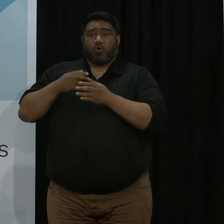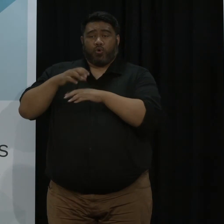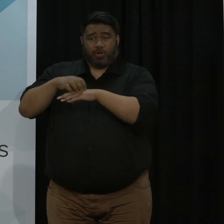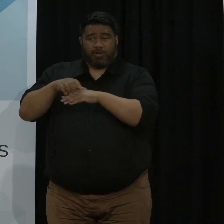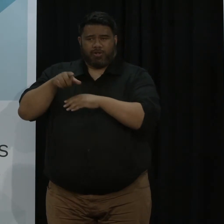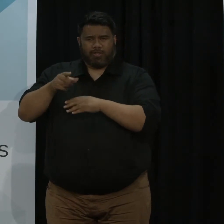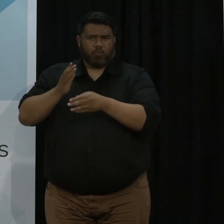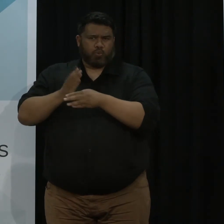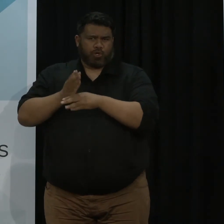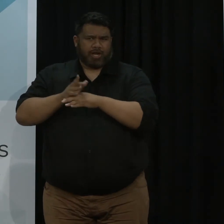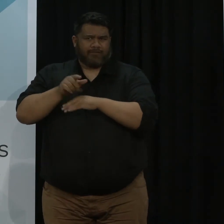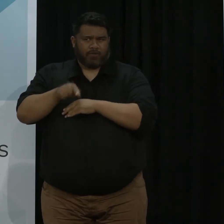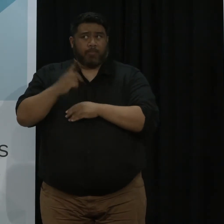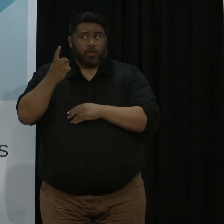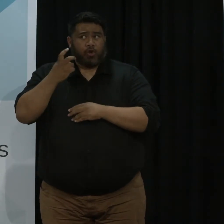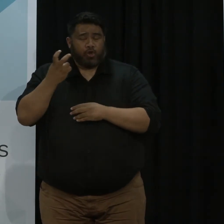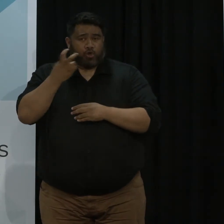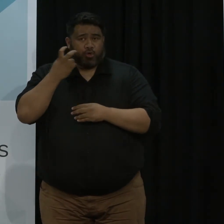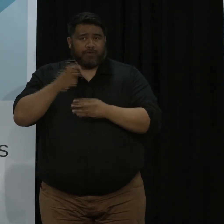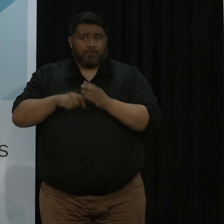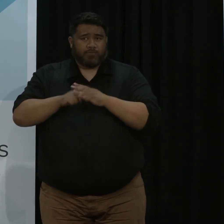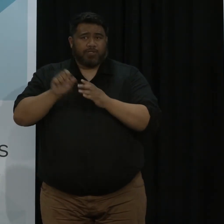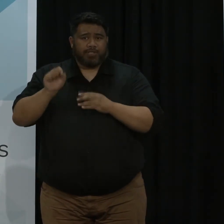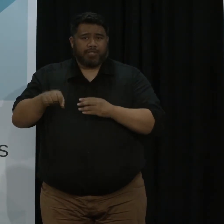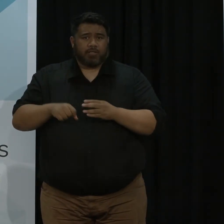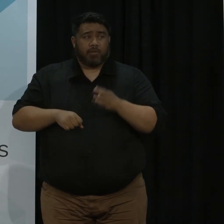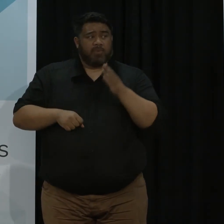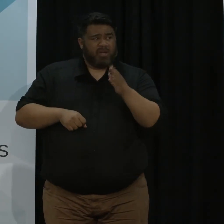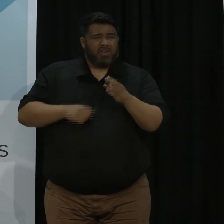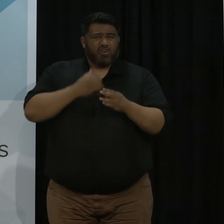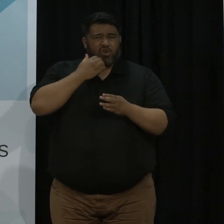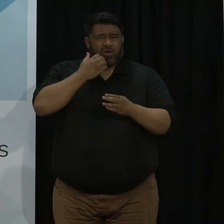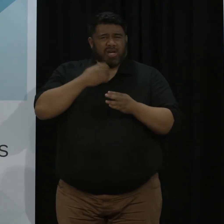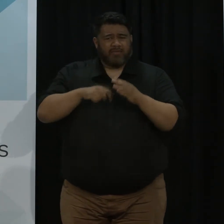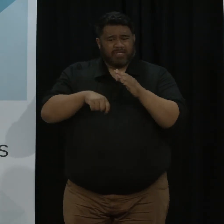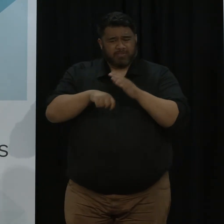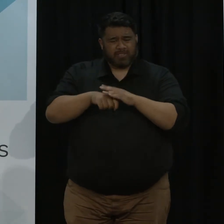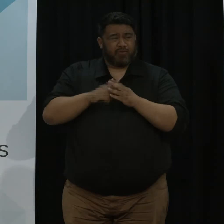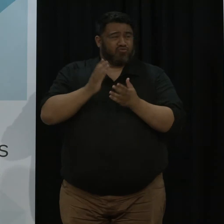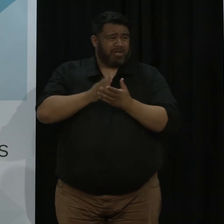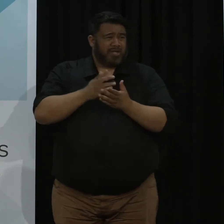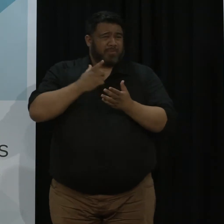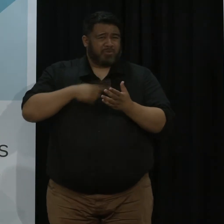I know the Phoenix organisation have been working hard. They will make sure that the team is